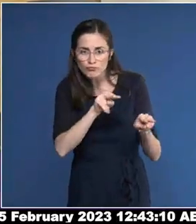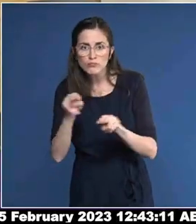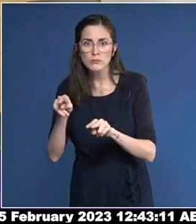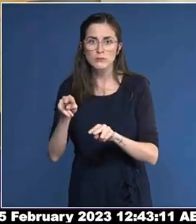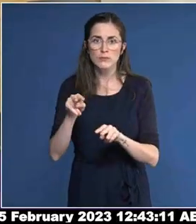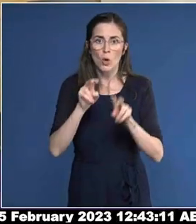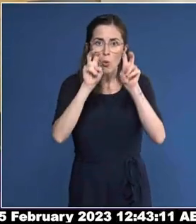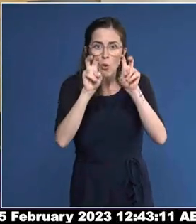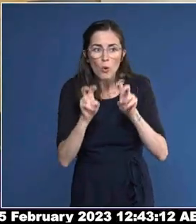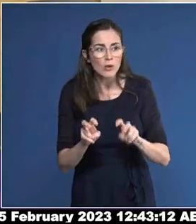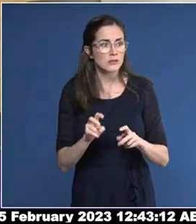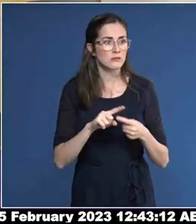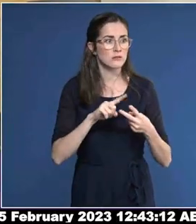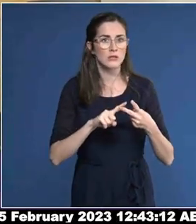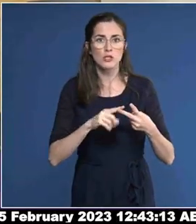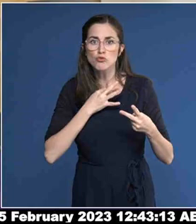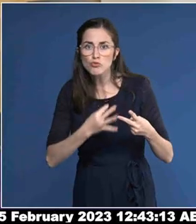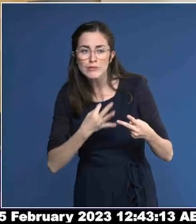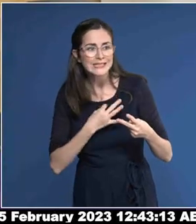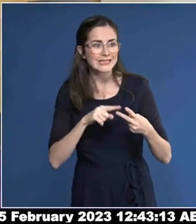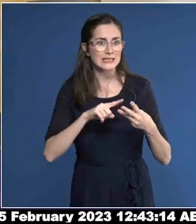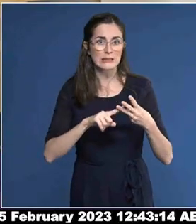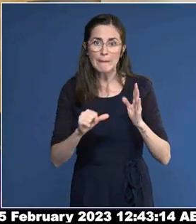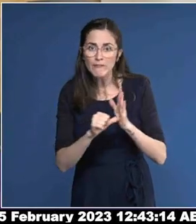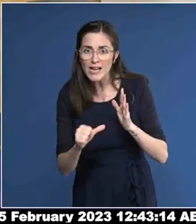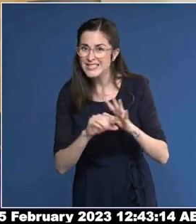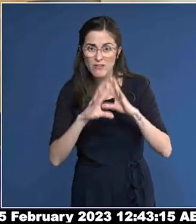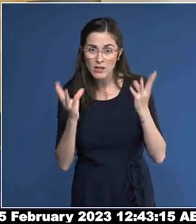responsibilities would be? So from our perspective, we don't have subcommittees.